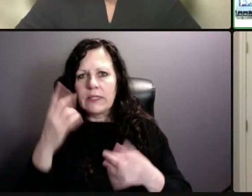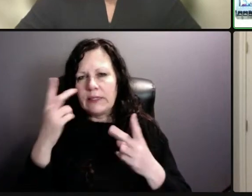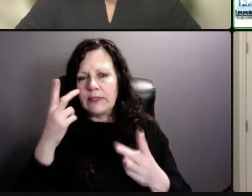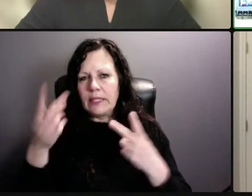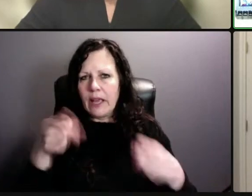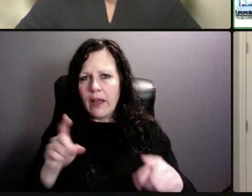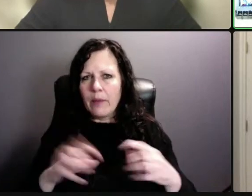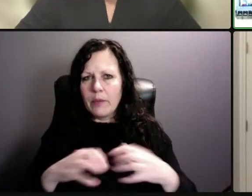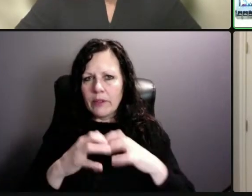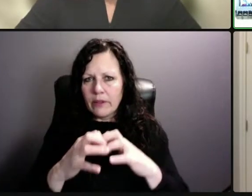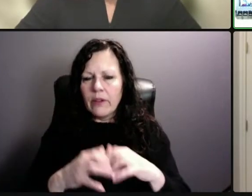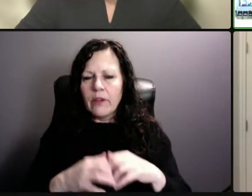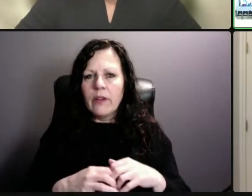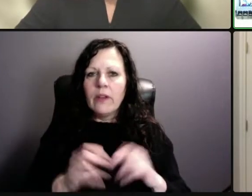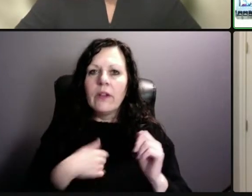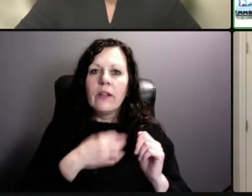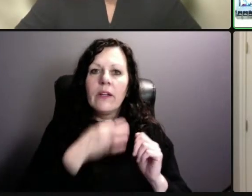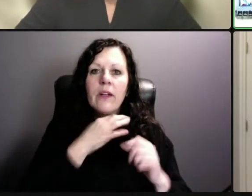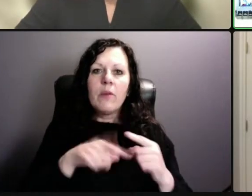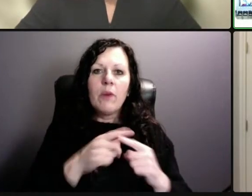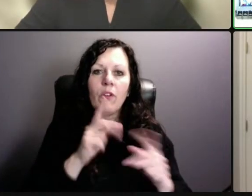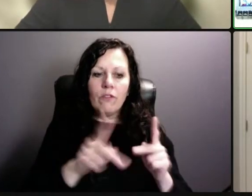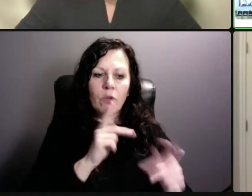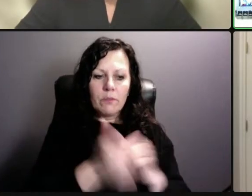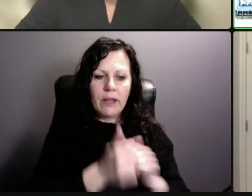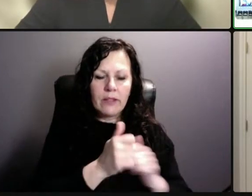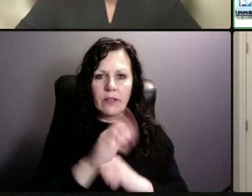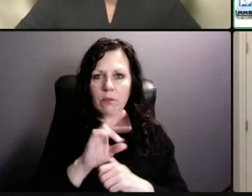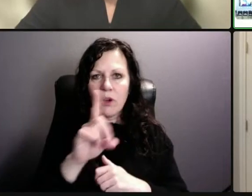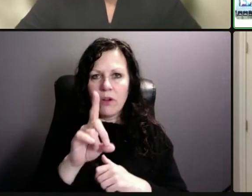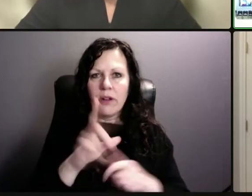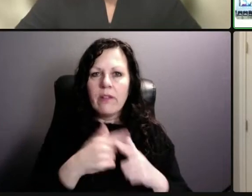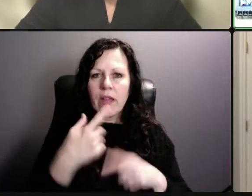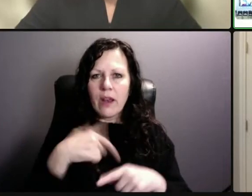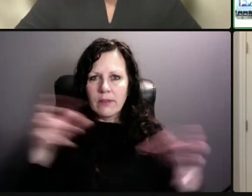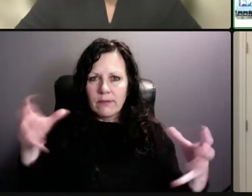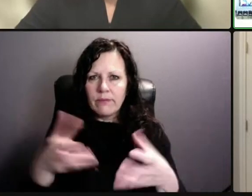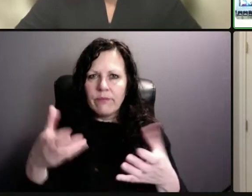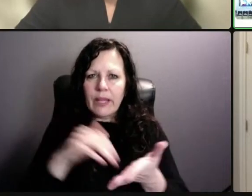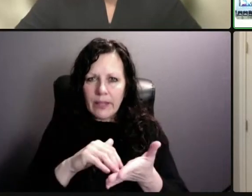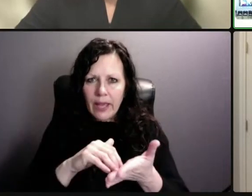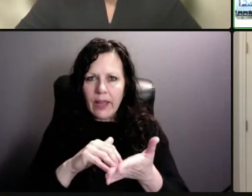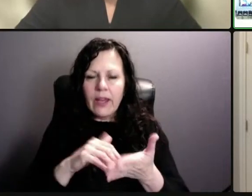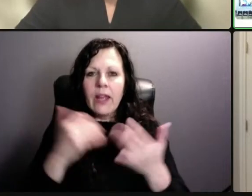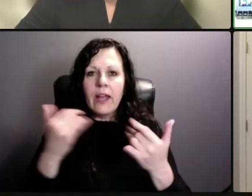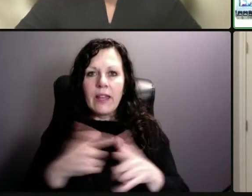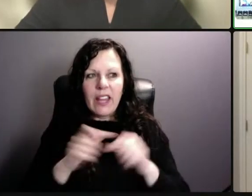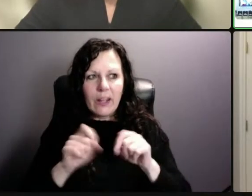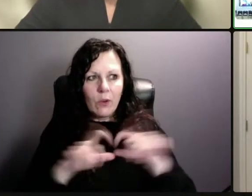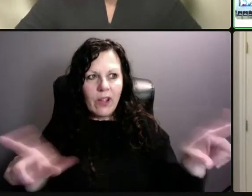WHAT PEOPLE ARE INTERESTED.